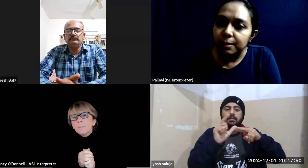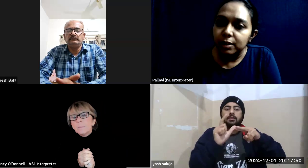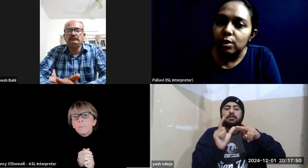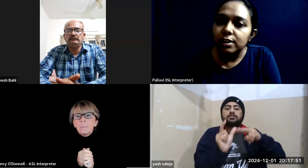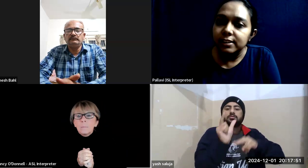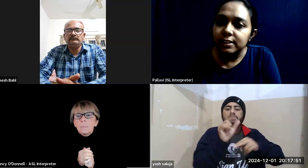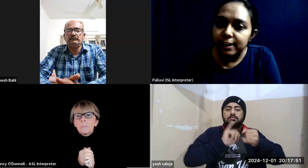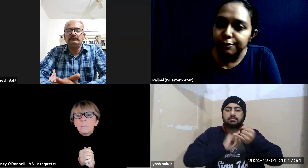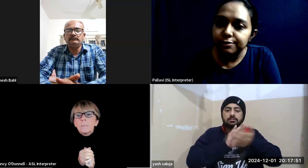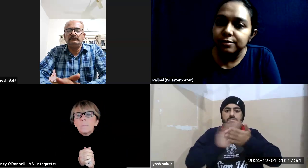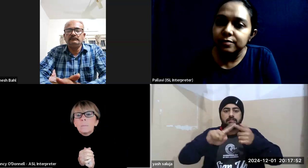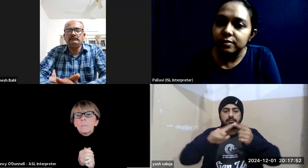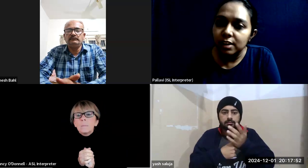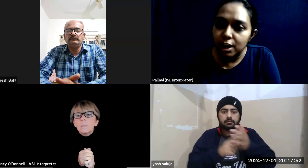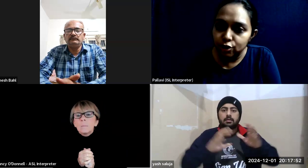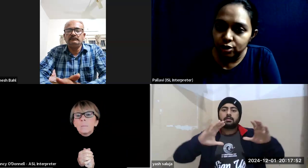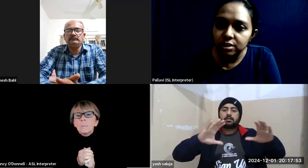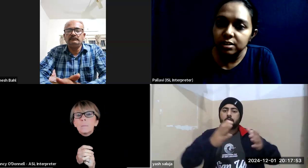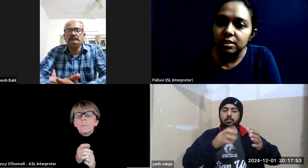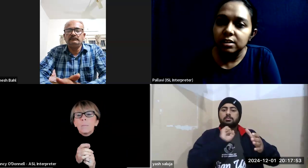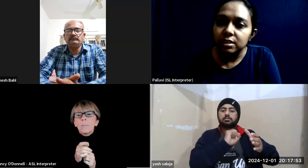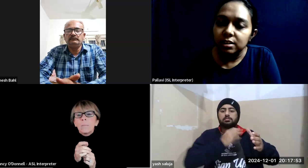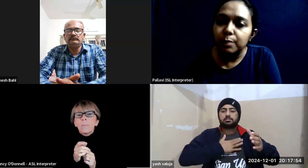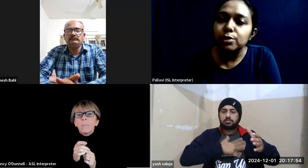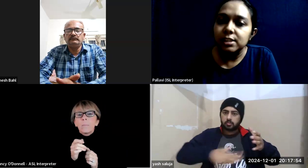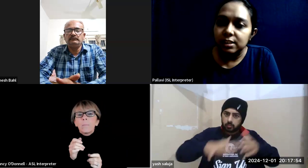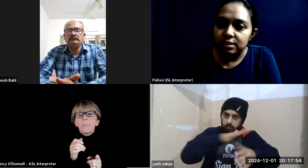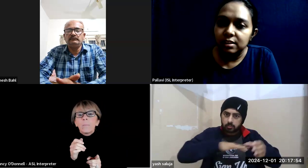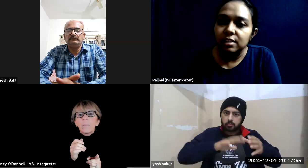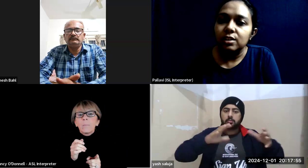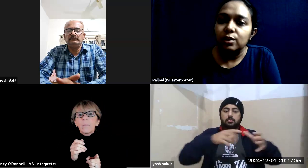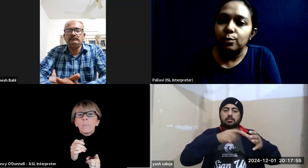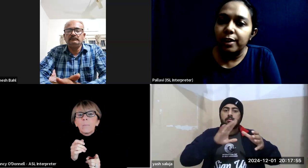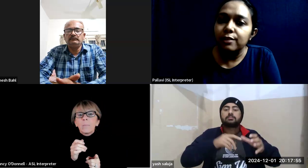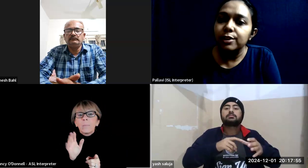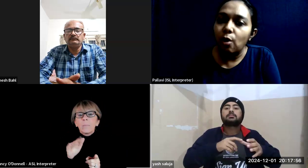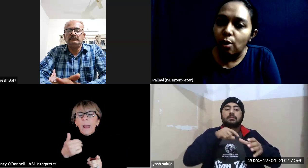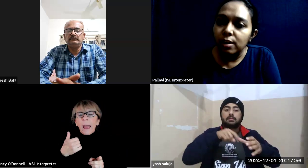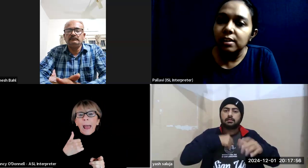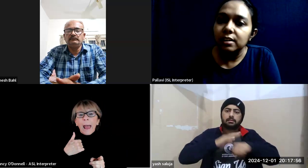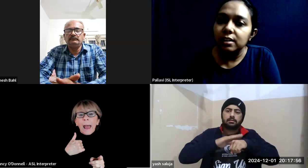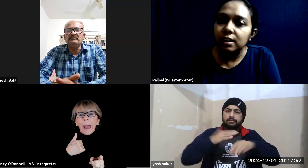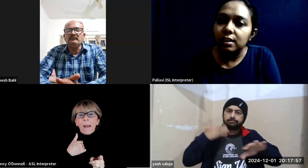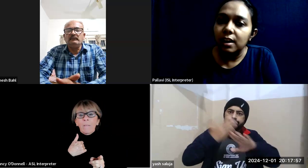something called Deaf Usher community, where we all